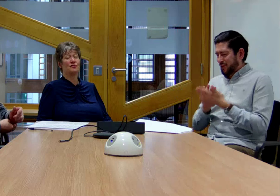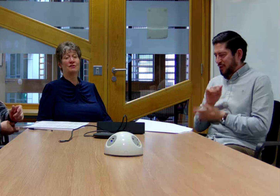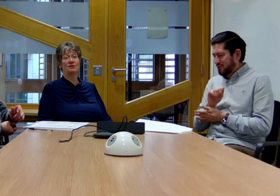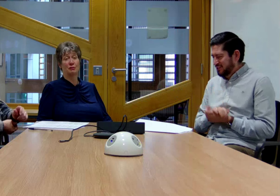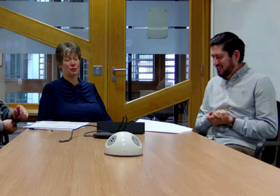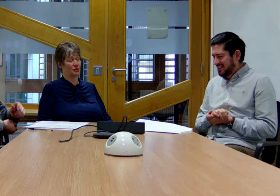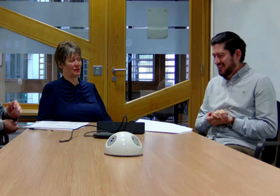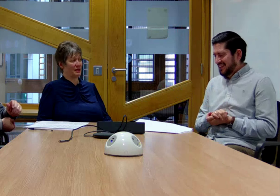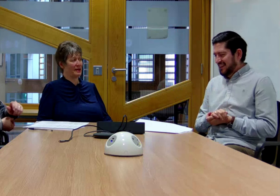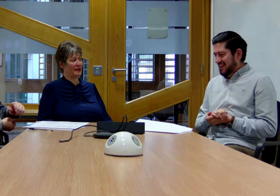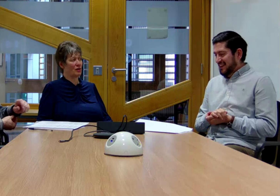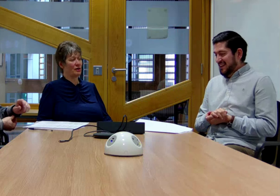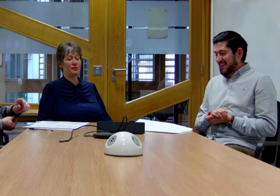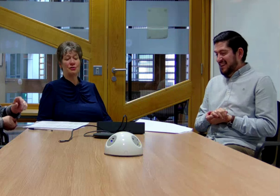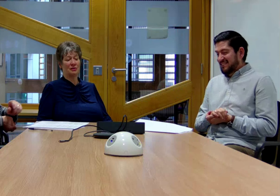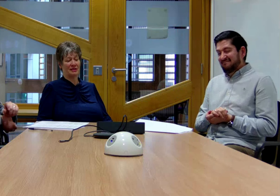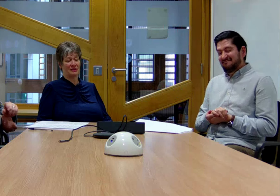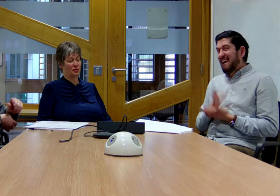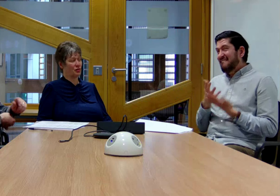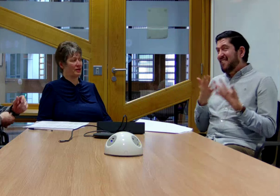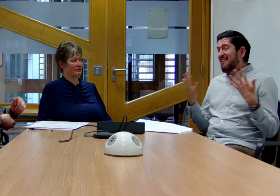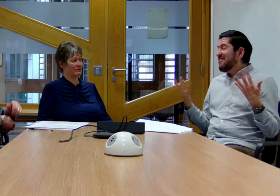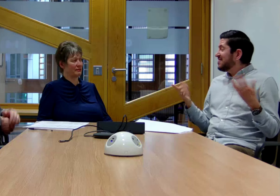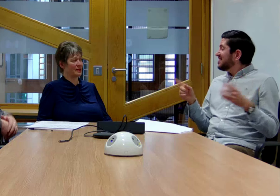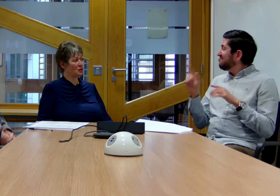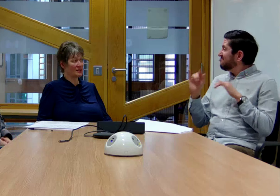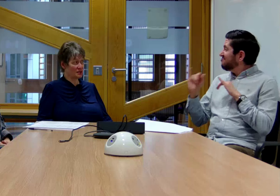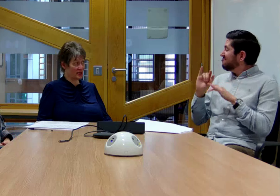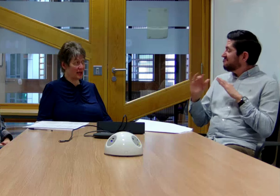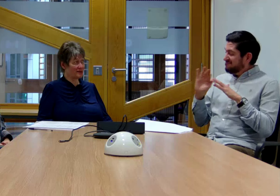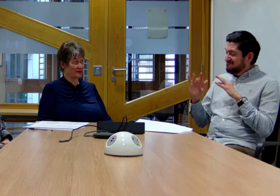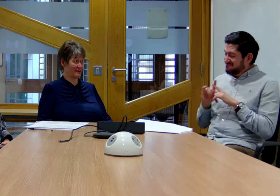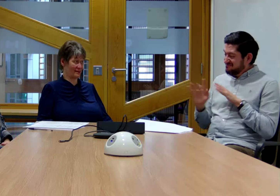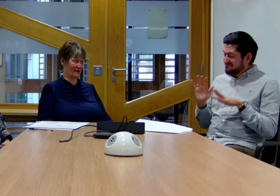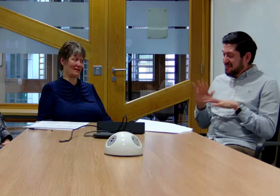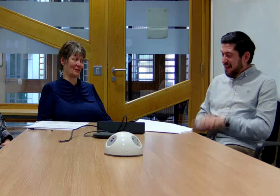When you might say train gone , meaning I'm afraid you've missed the point or too late